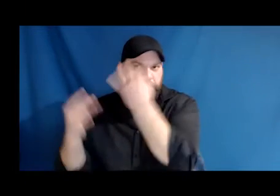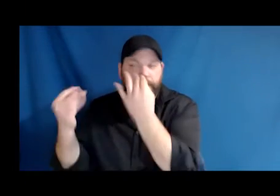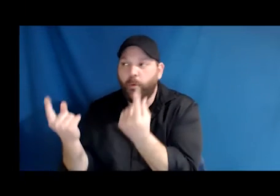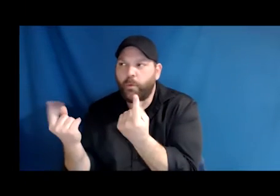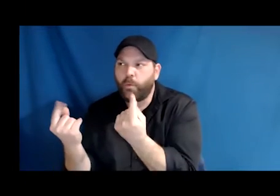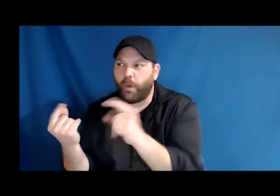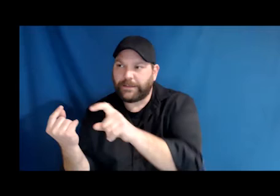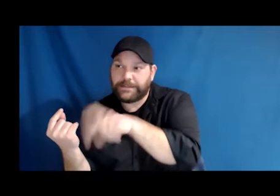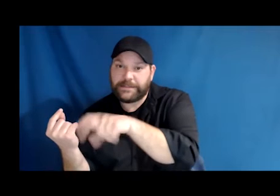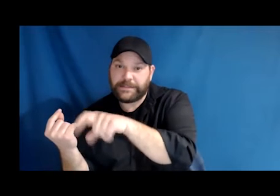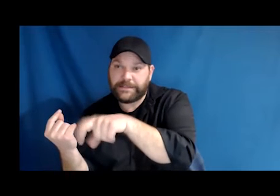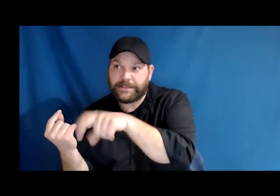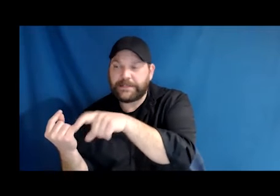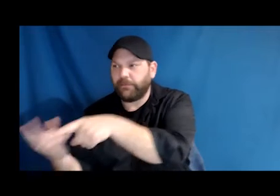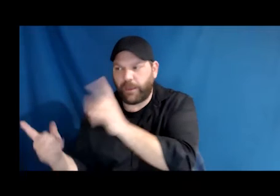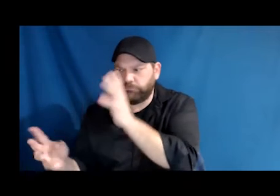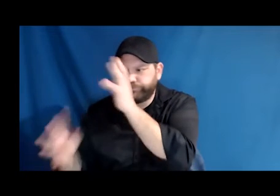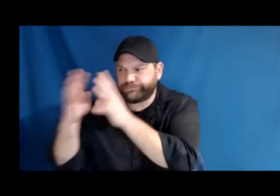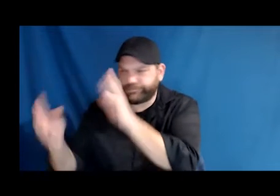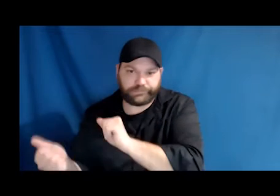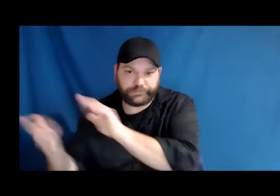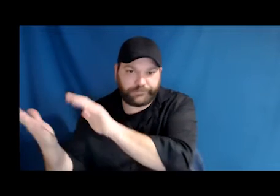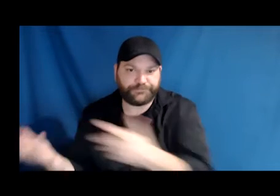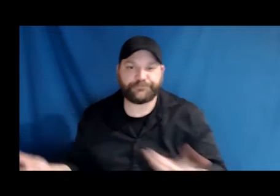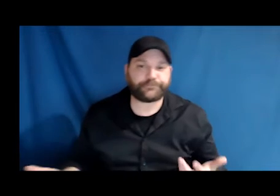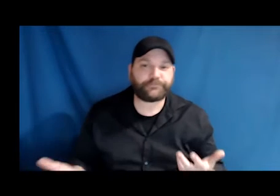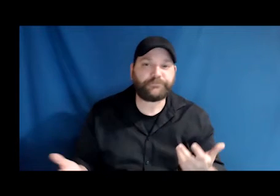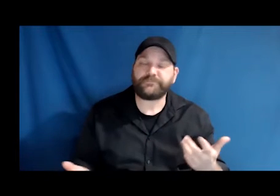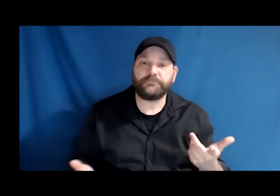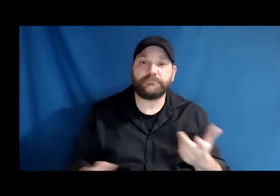Whereas courses were rebuilt and adapted to changed curricular plans,